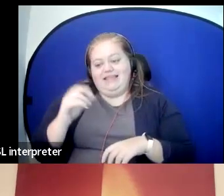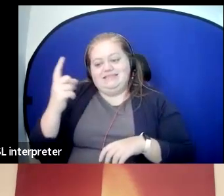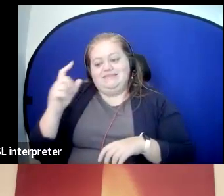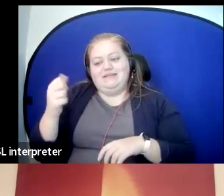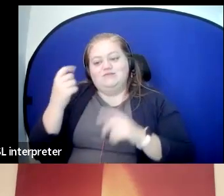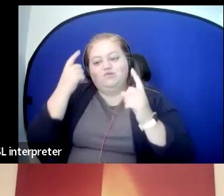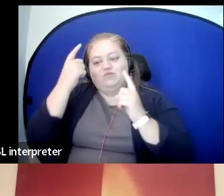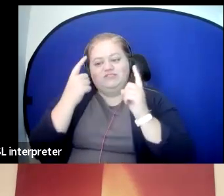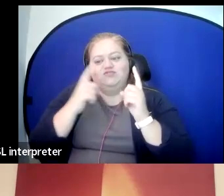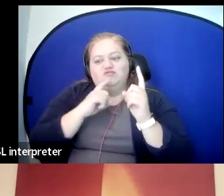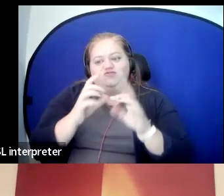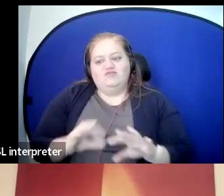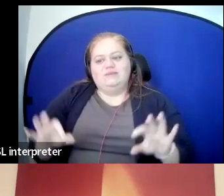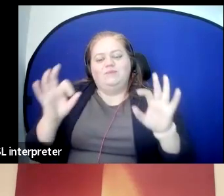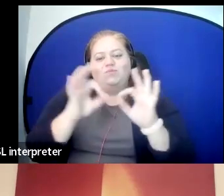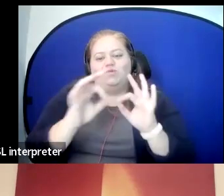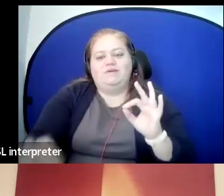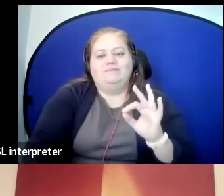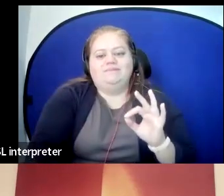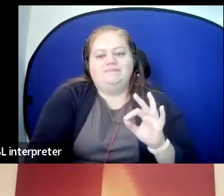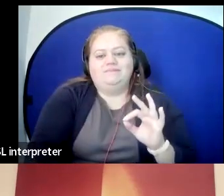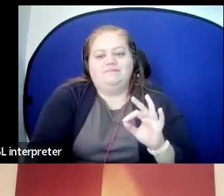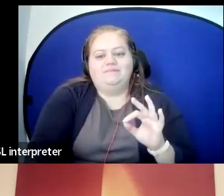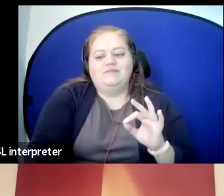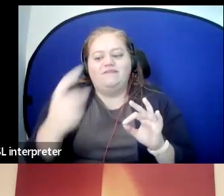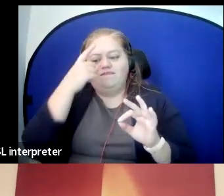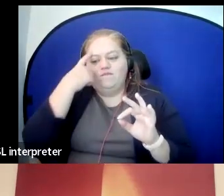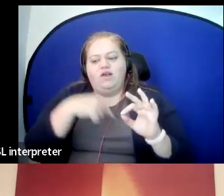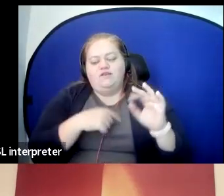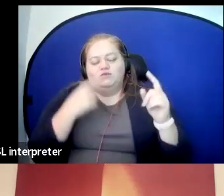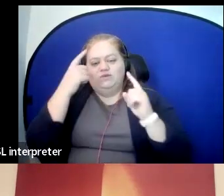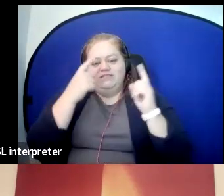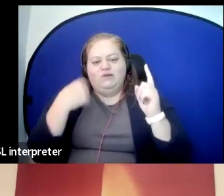important to take into consideration that will require